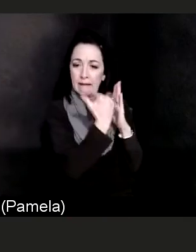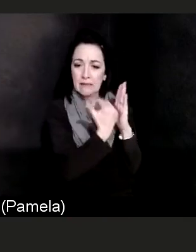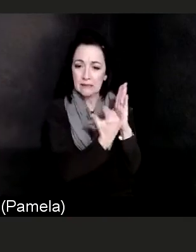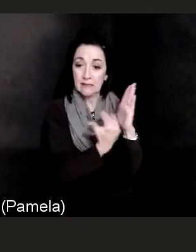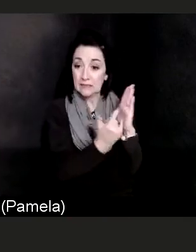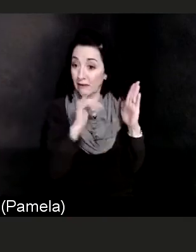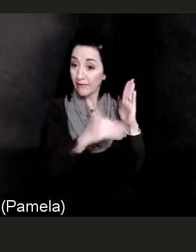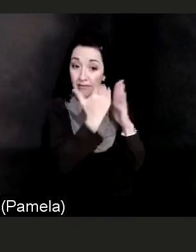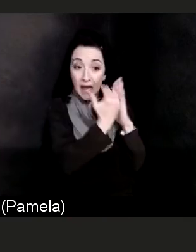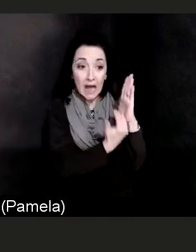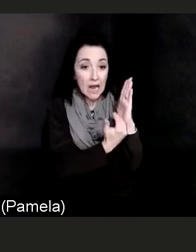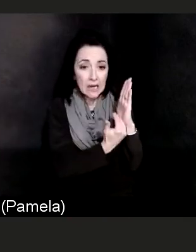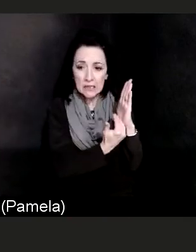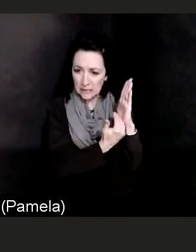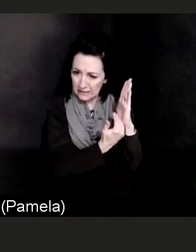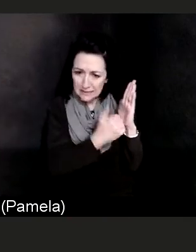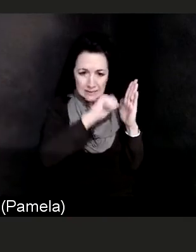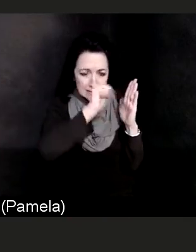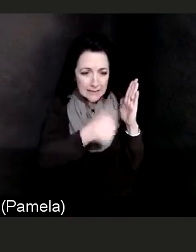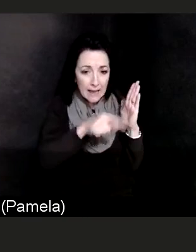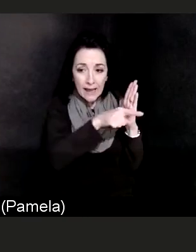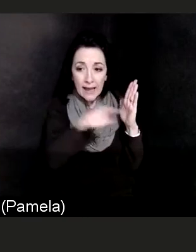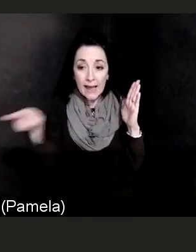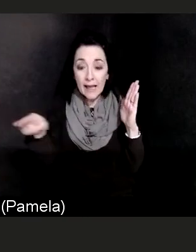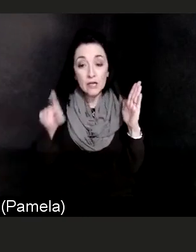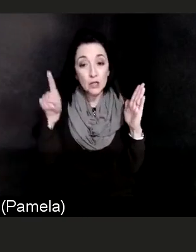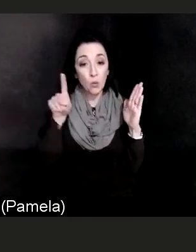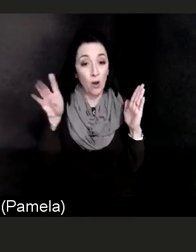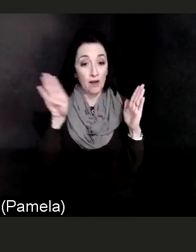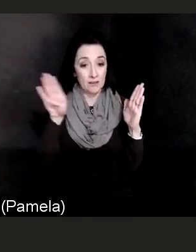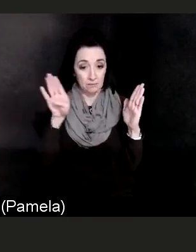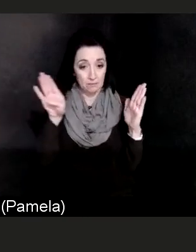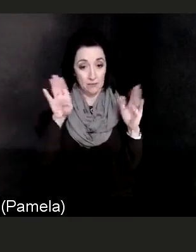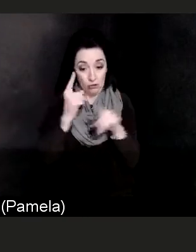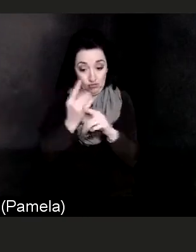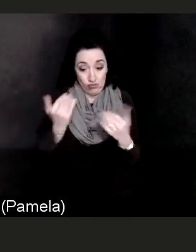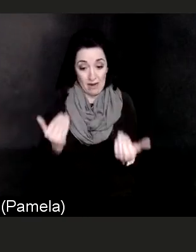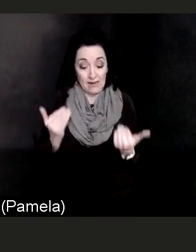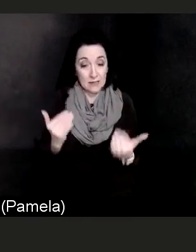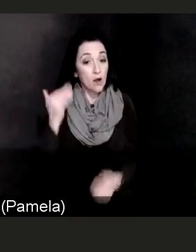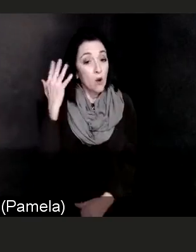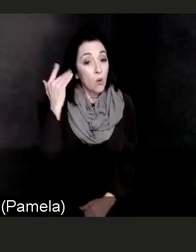in Tier 1B at this point, because that's the population that we are trying to vaccinate.